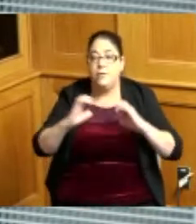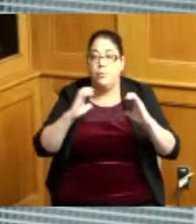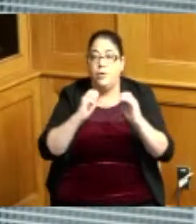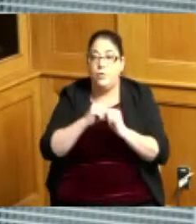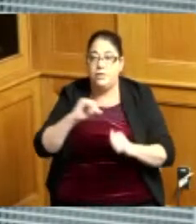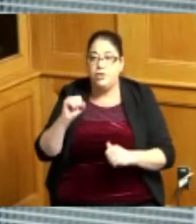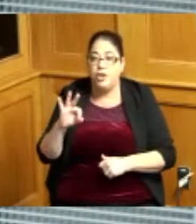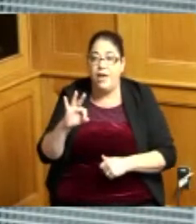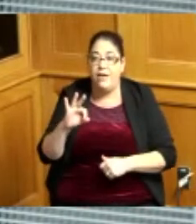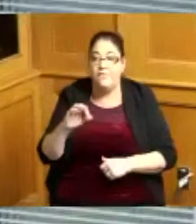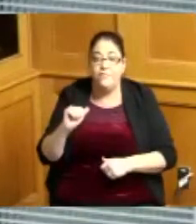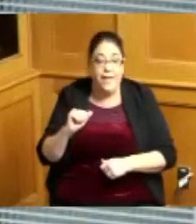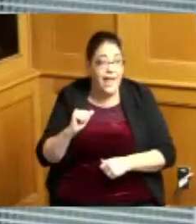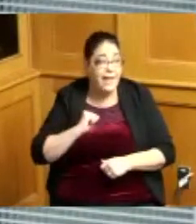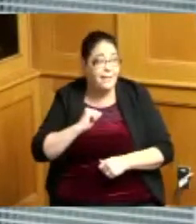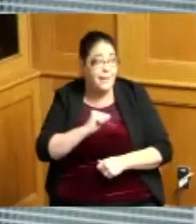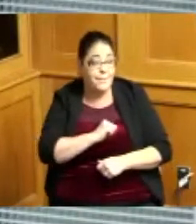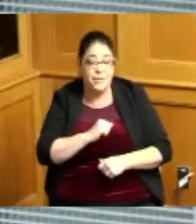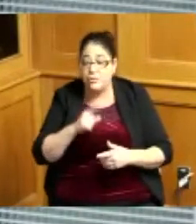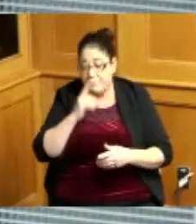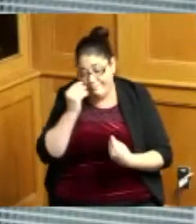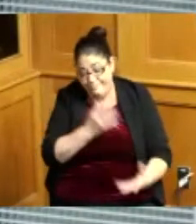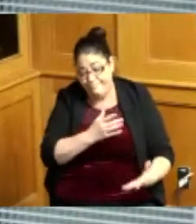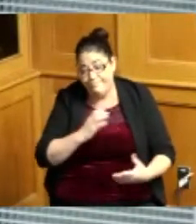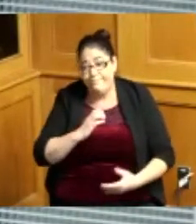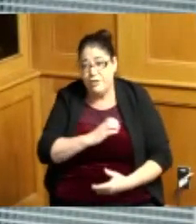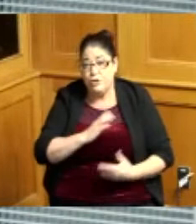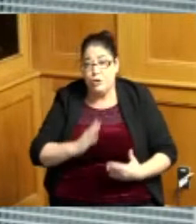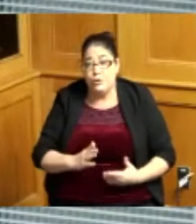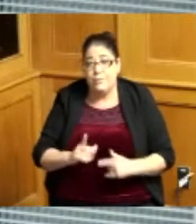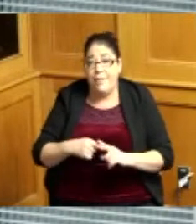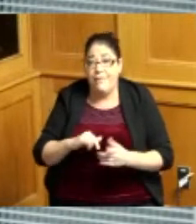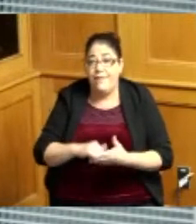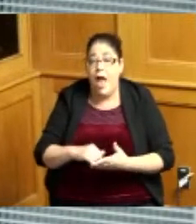about kind of where things stands as it relates to that but we'll provide you guys guys with a